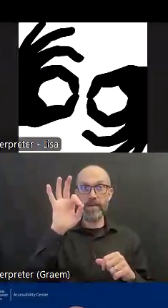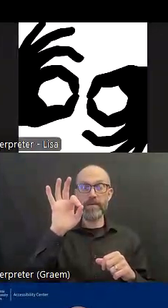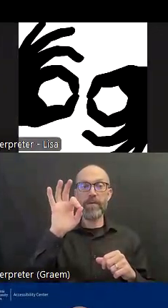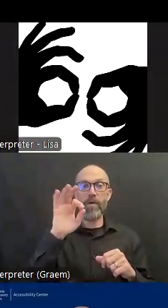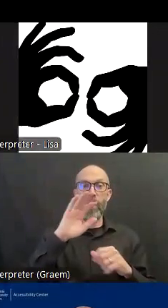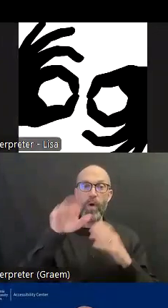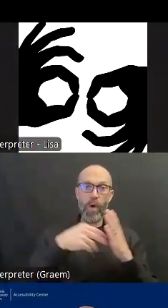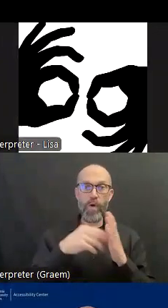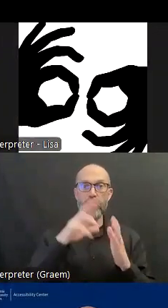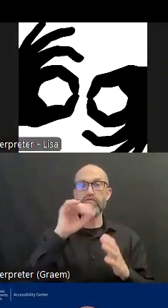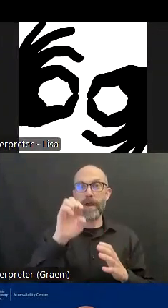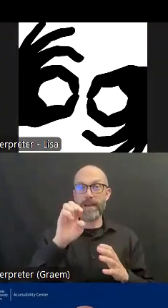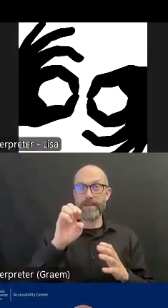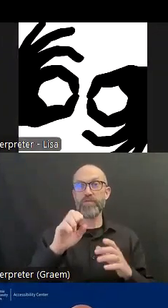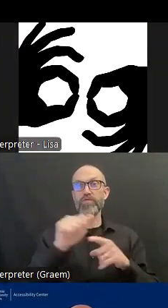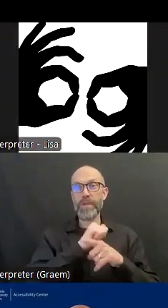This is a web-based mandatory training.